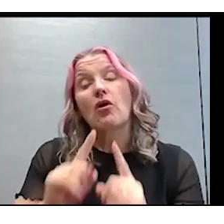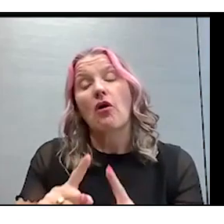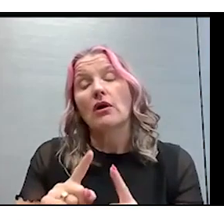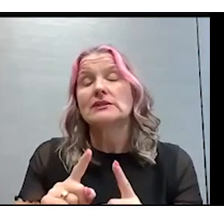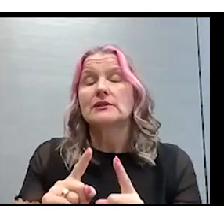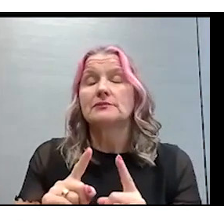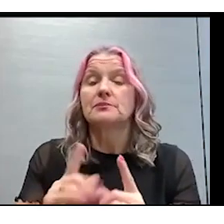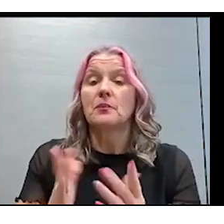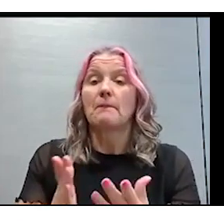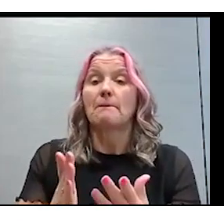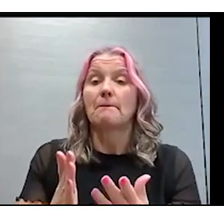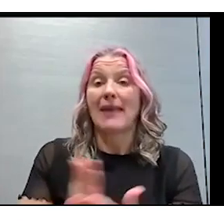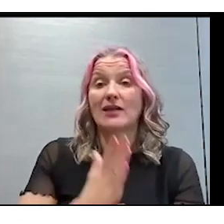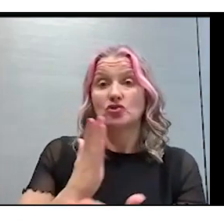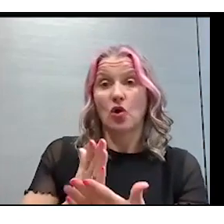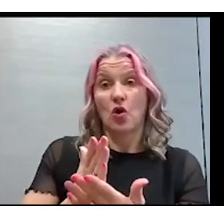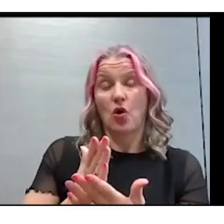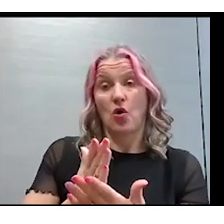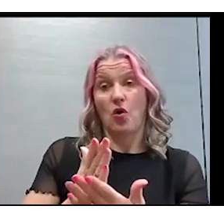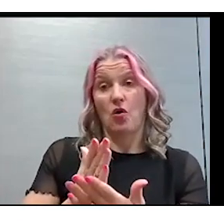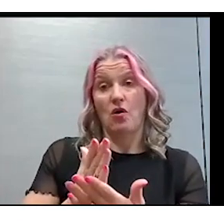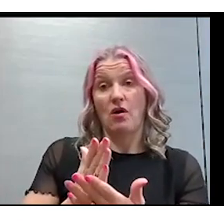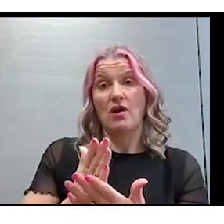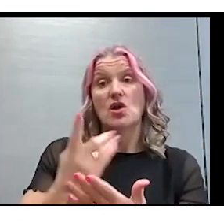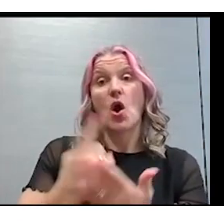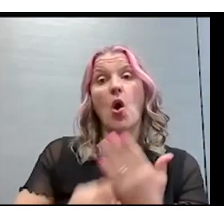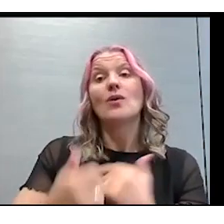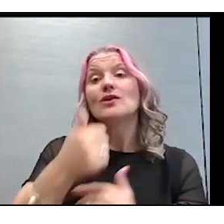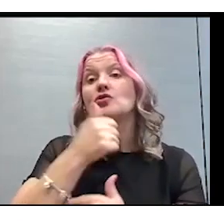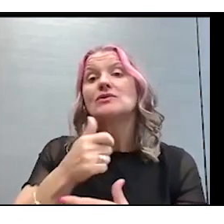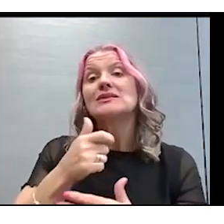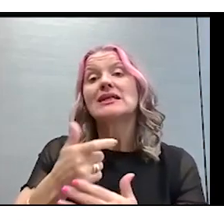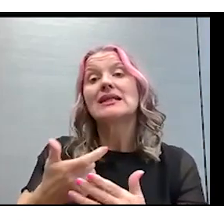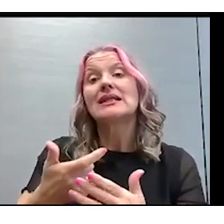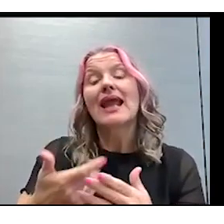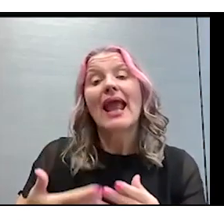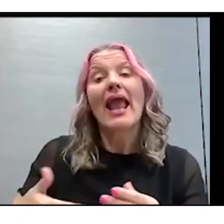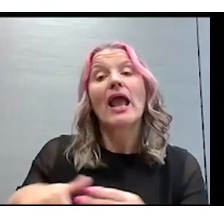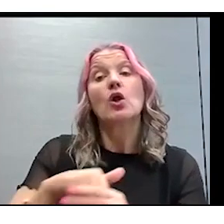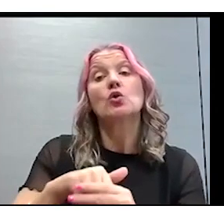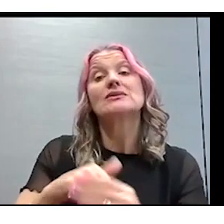that when answering, it's only using inclusive language, it doesn't make up